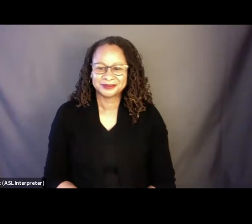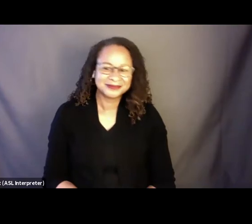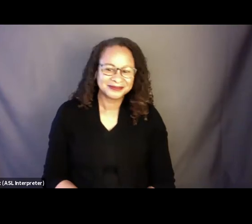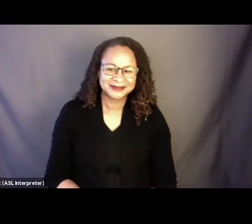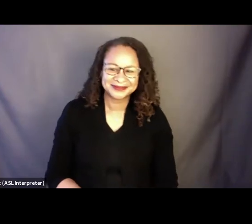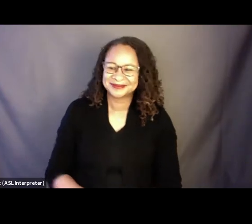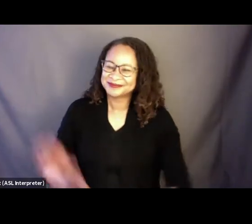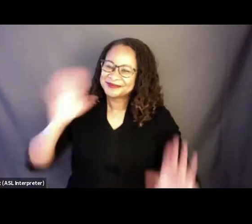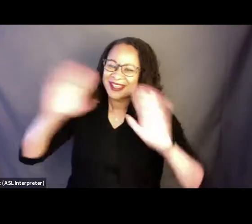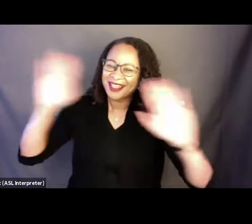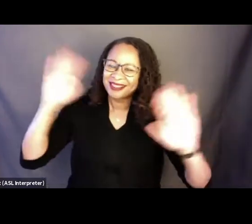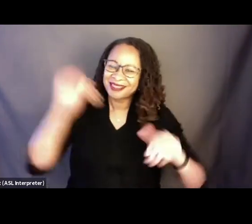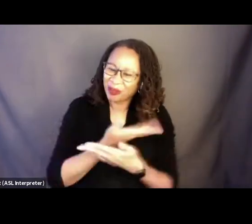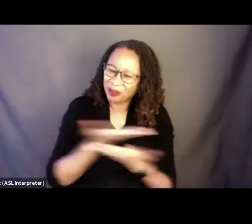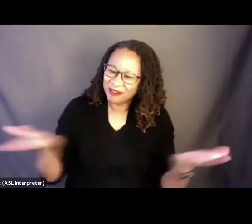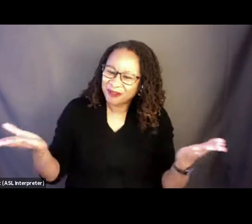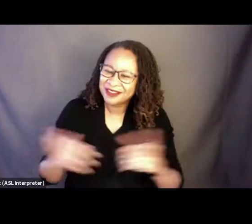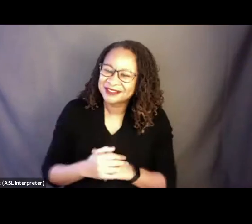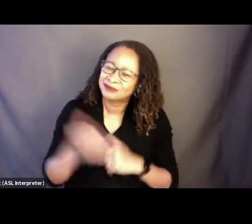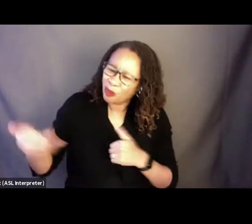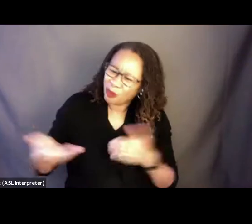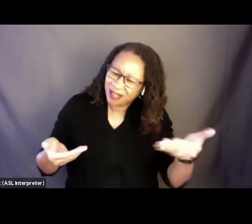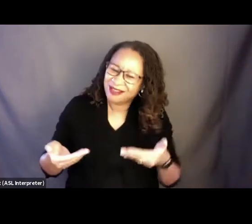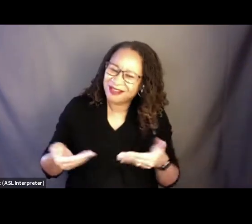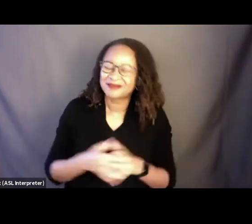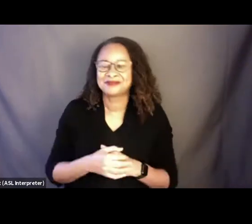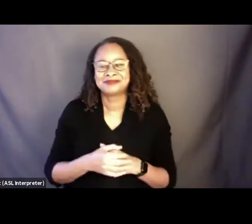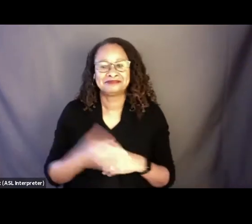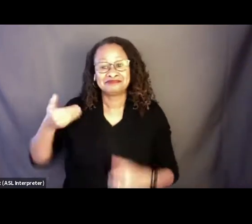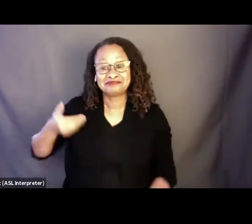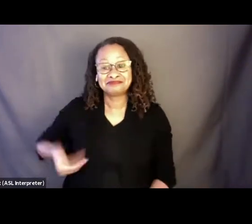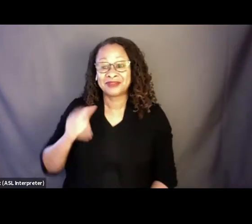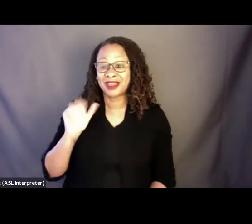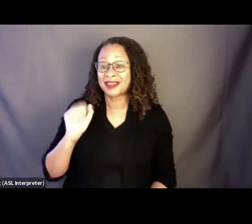Hello everyone, welcome. My name is Cassidy Dimon.